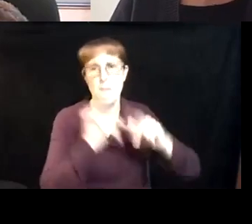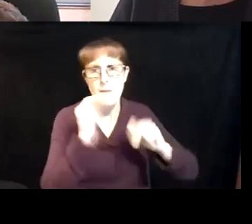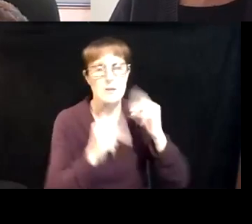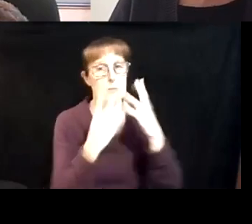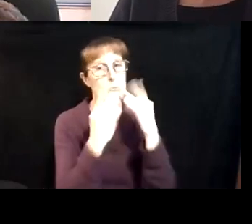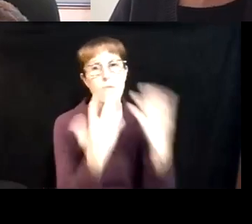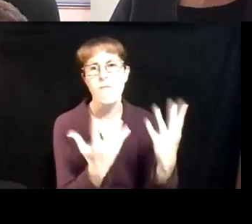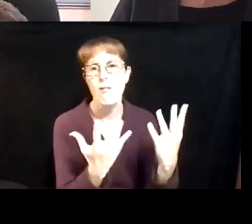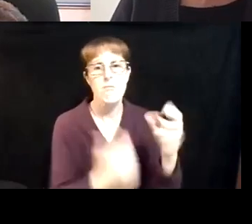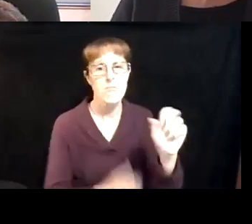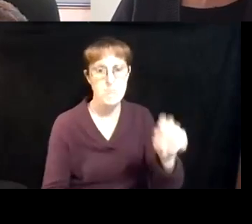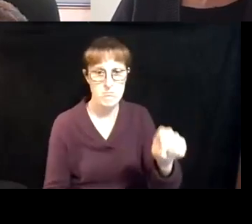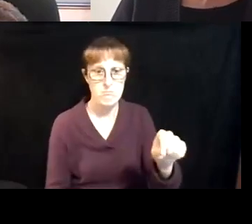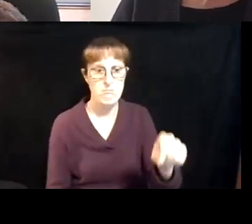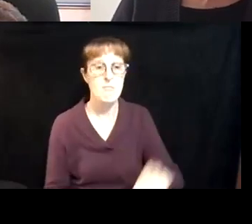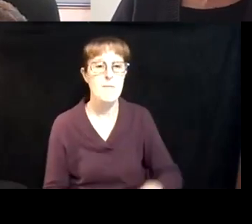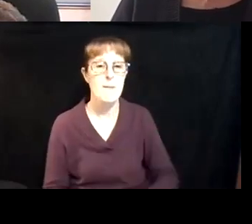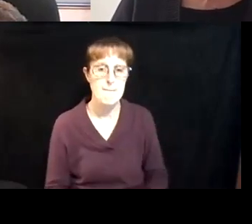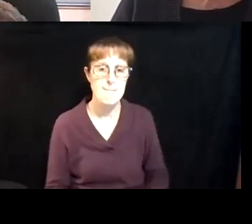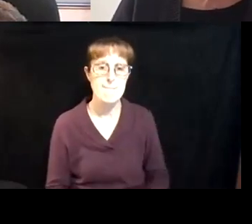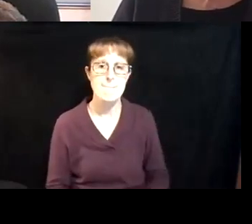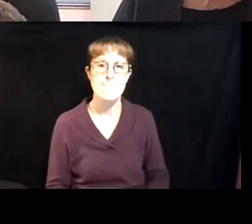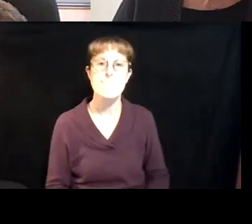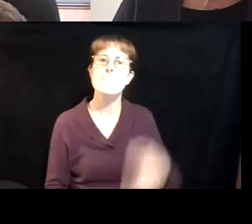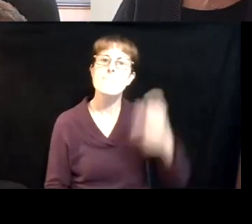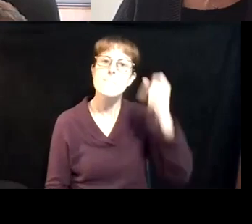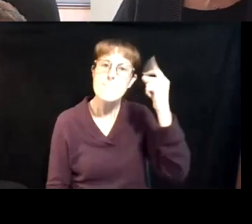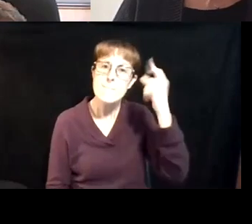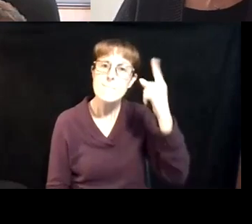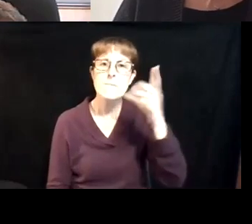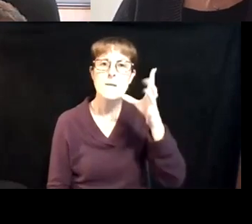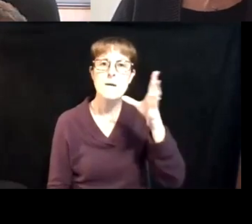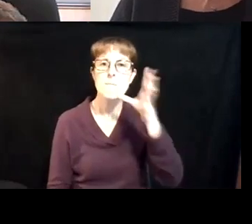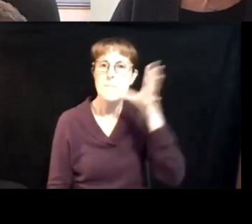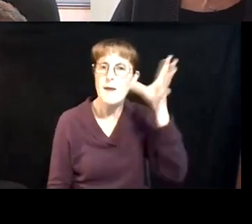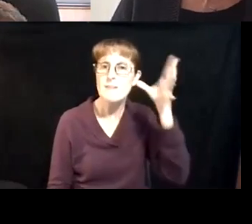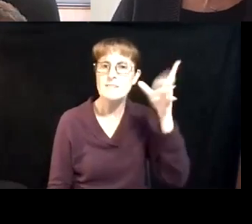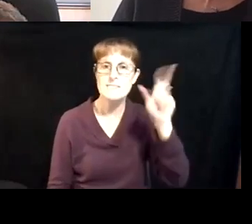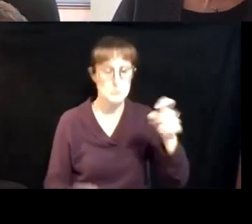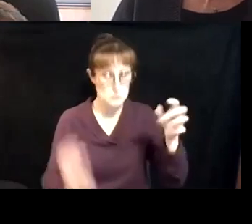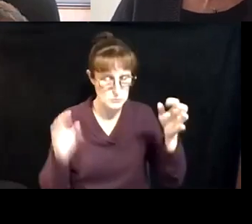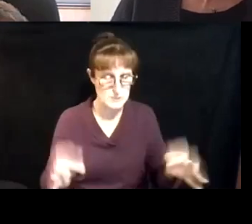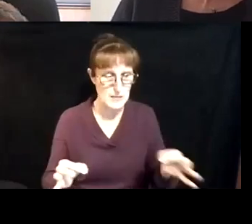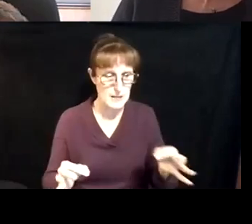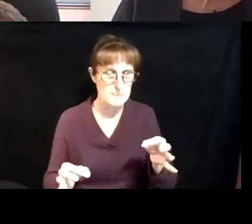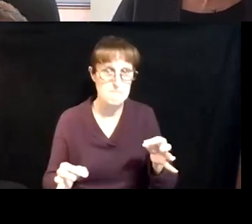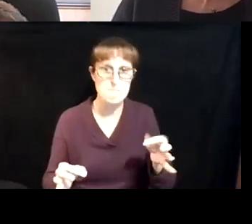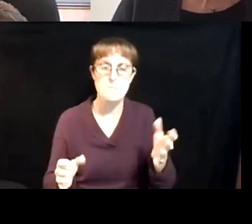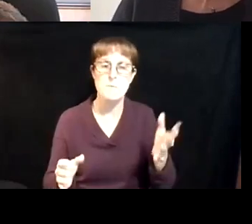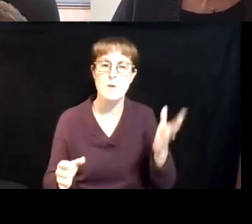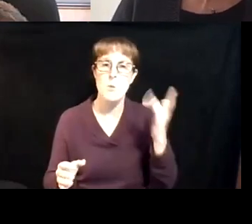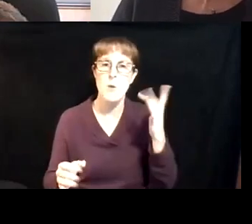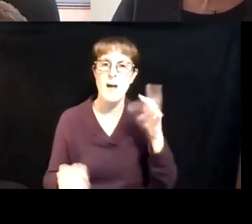Parents make a tough decision, mostly because they've been failed by the disability system,